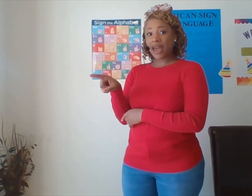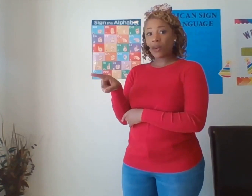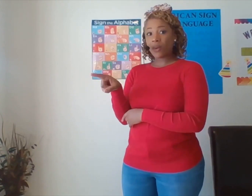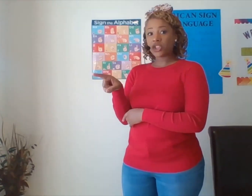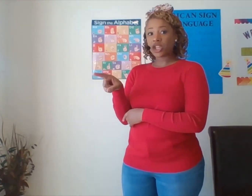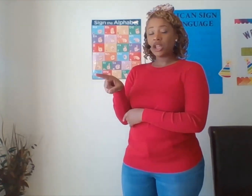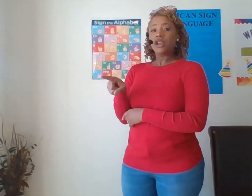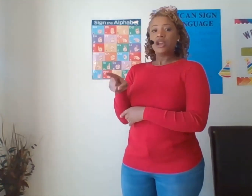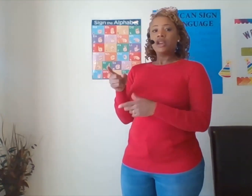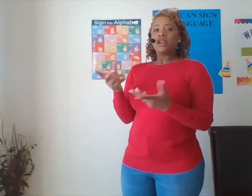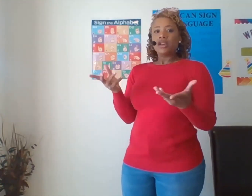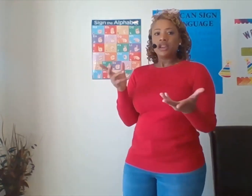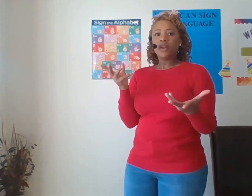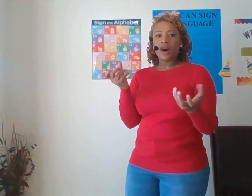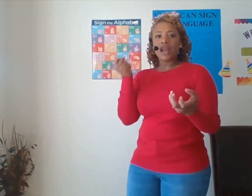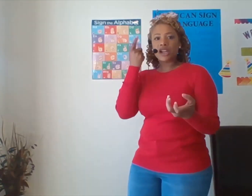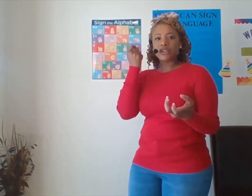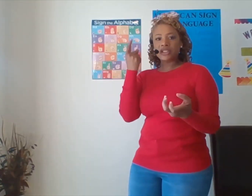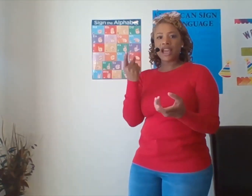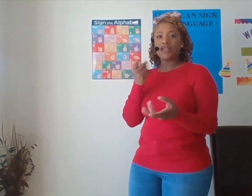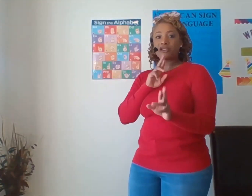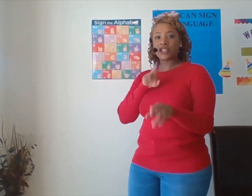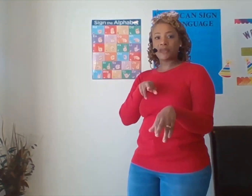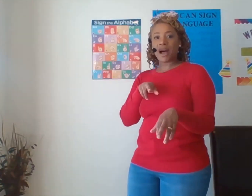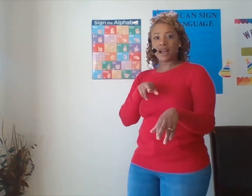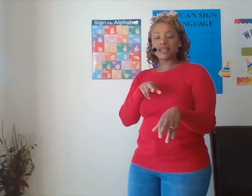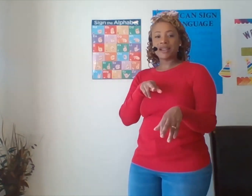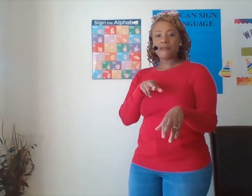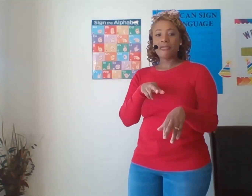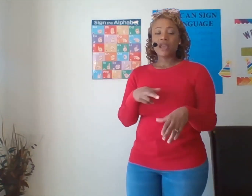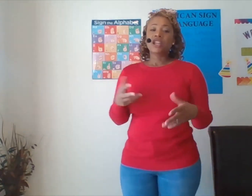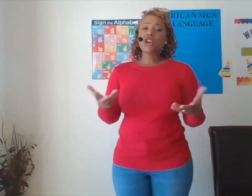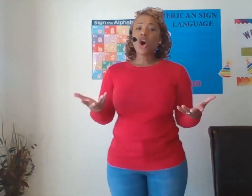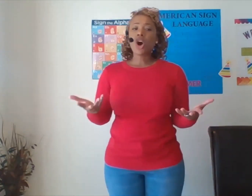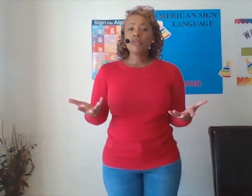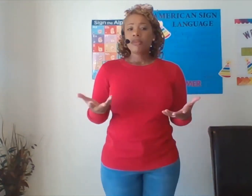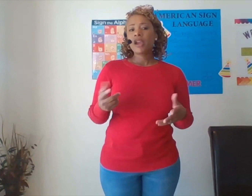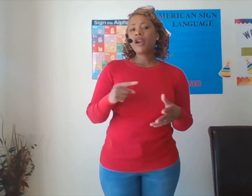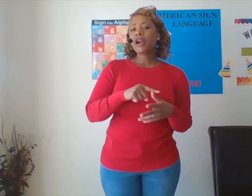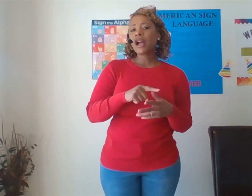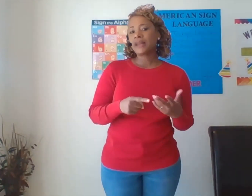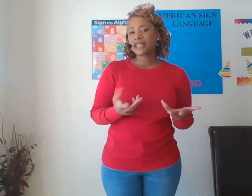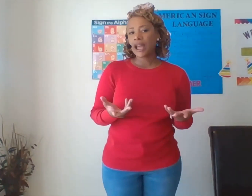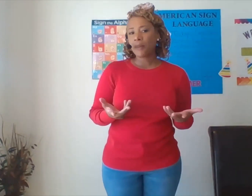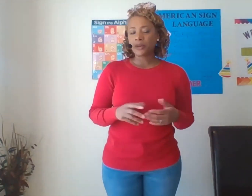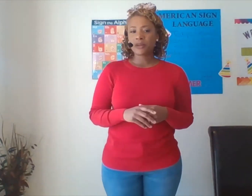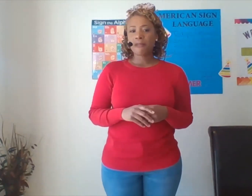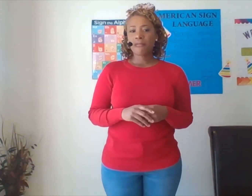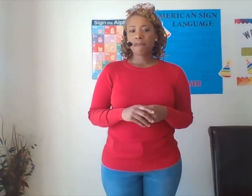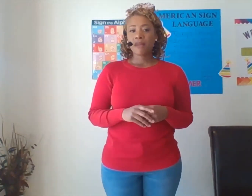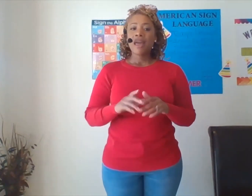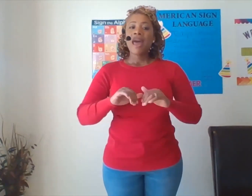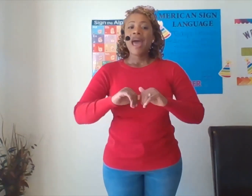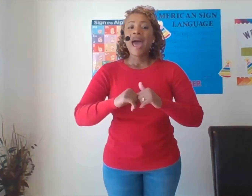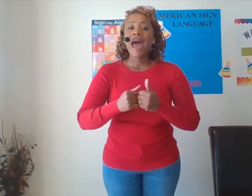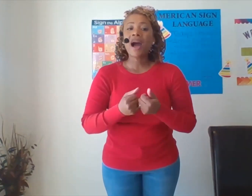question you want to understand their response so here are couple examples how